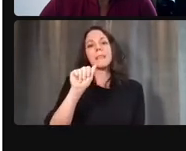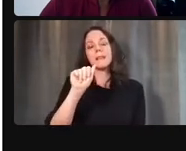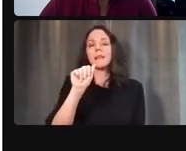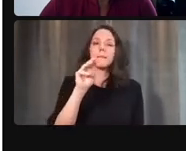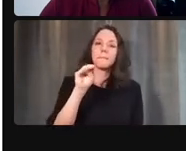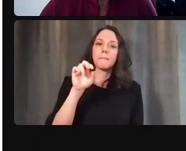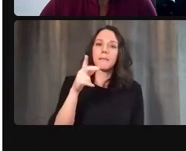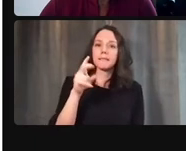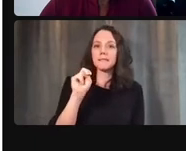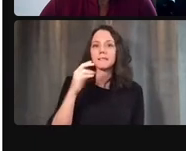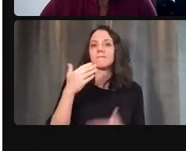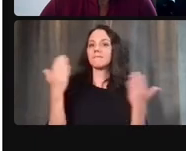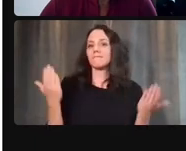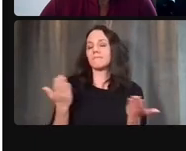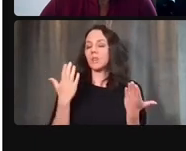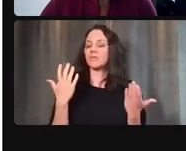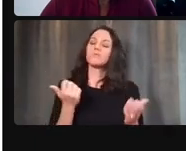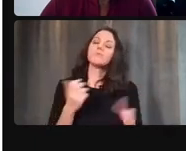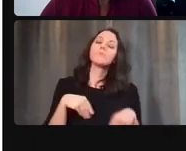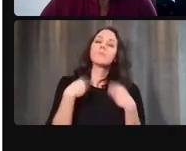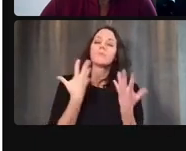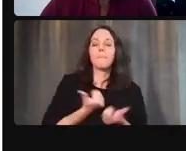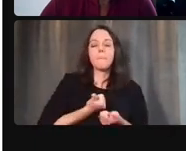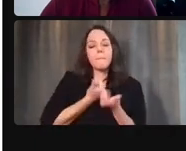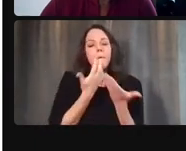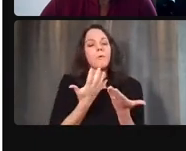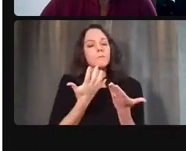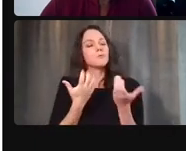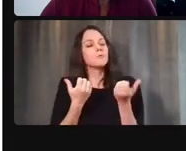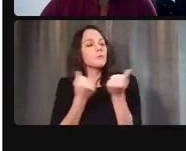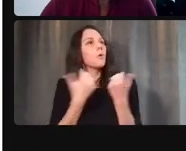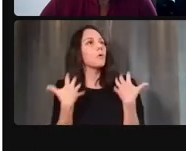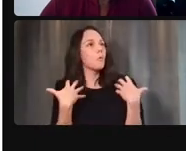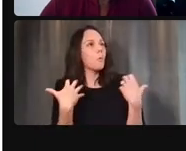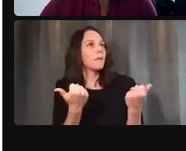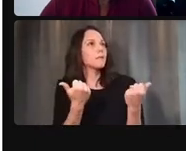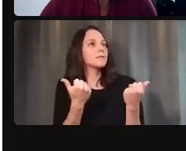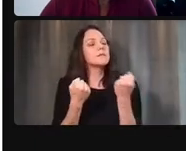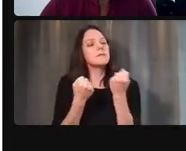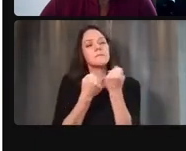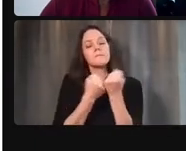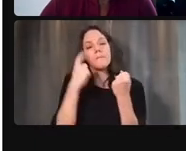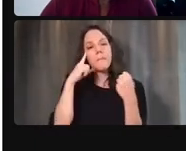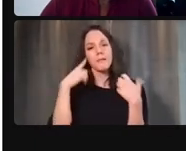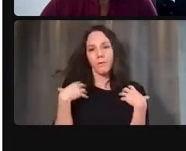in support of wellness, well being, and mental health. Healing Verse Poet July continues year